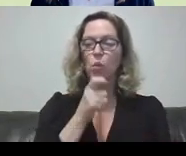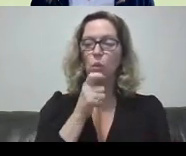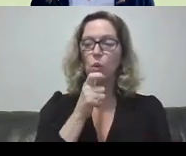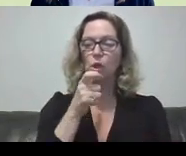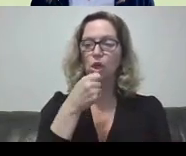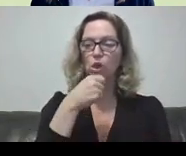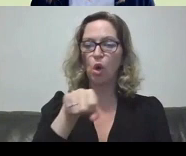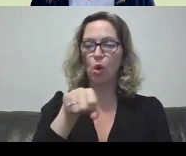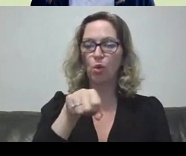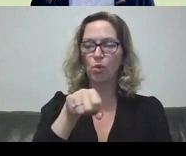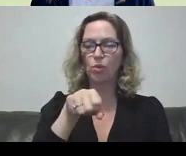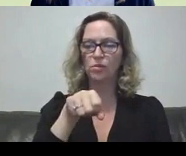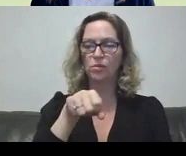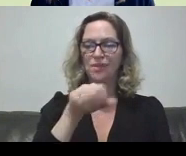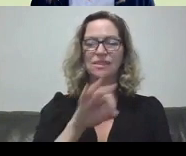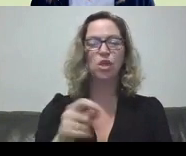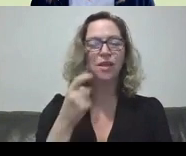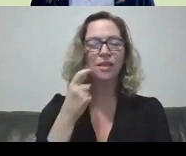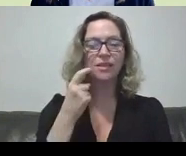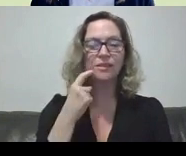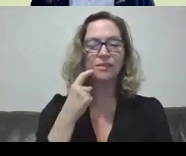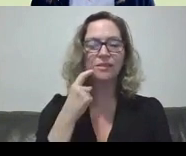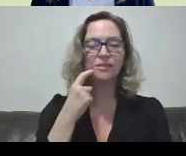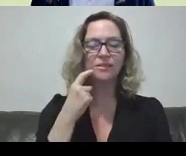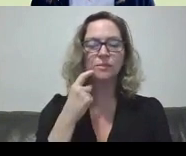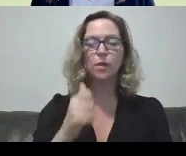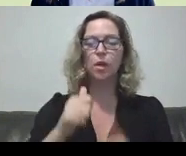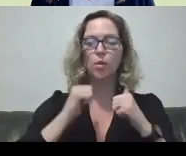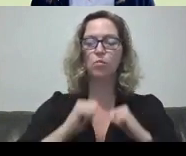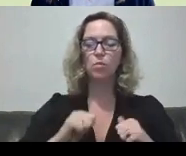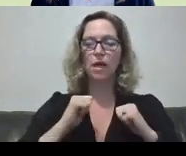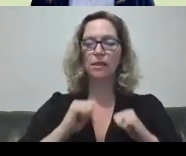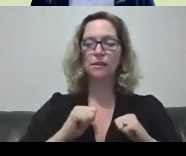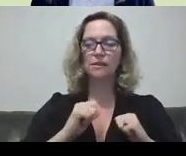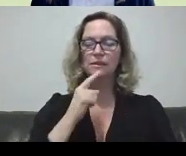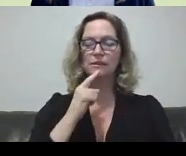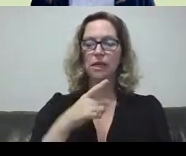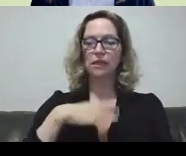hard one sometimes but practice voicing your needs and saying no when you when